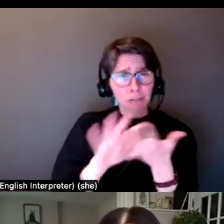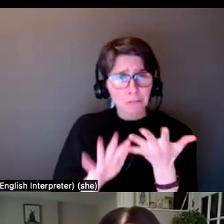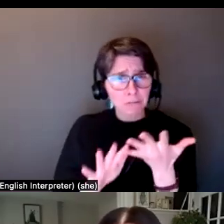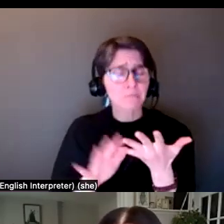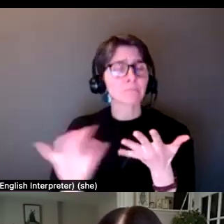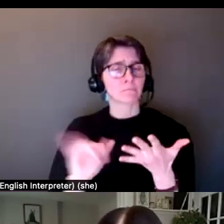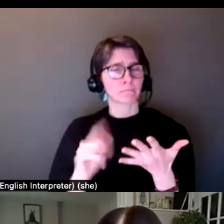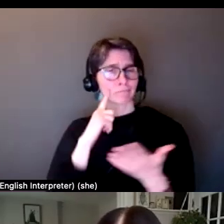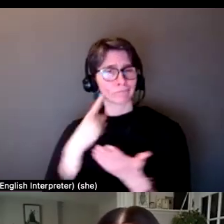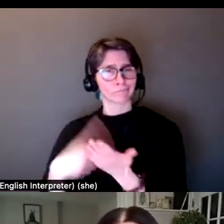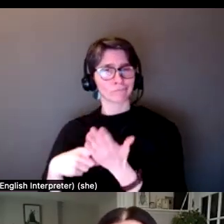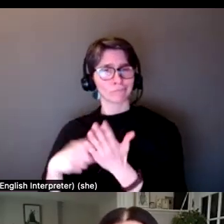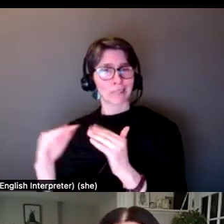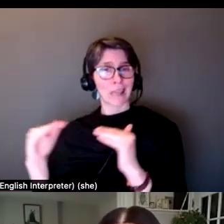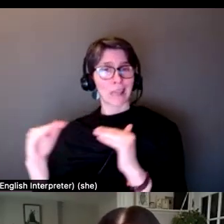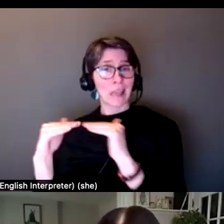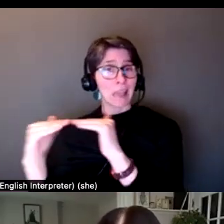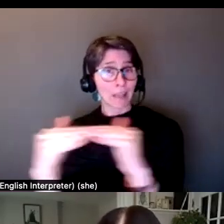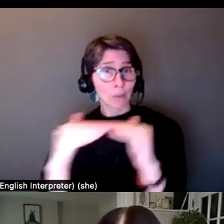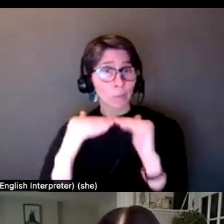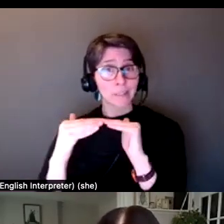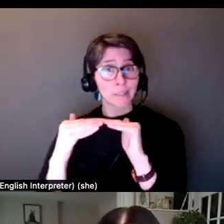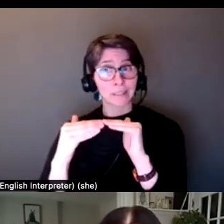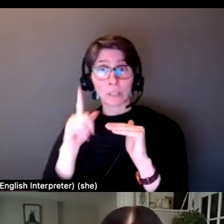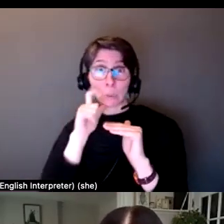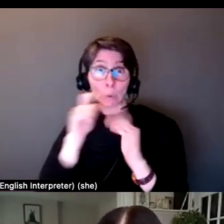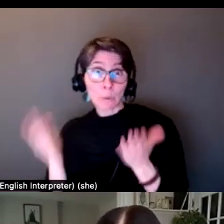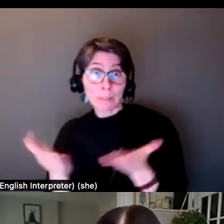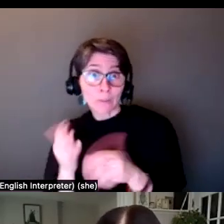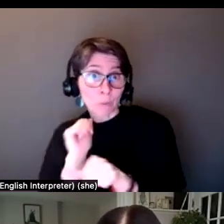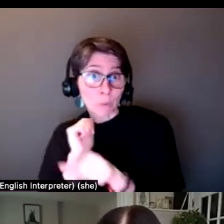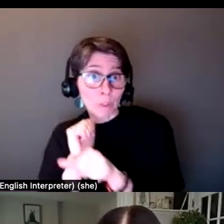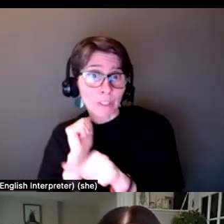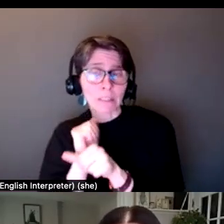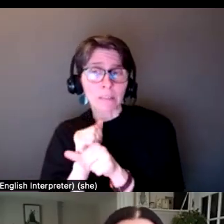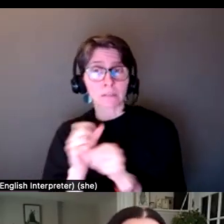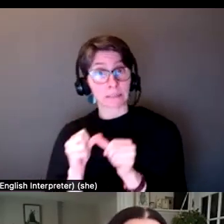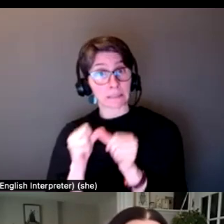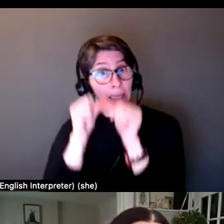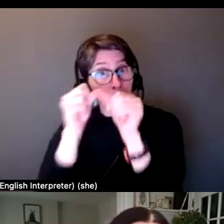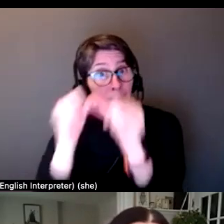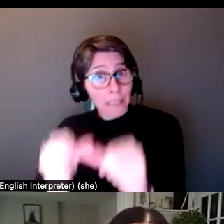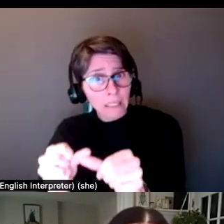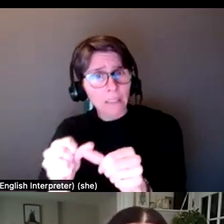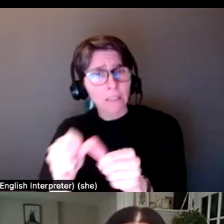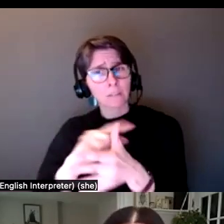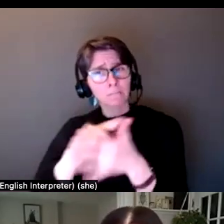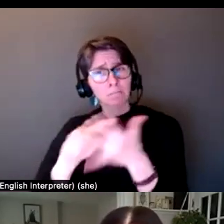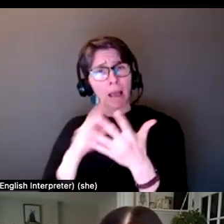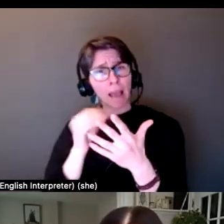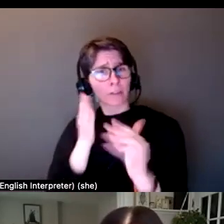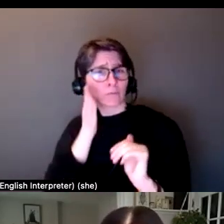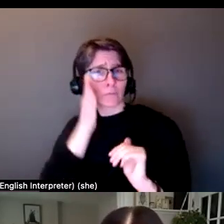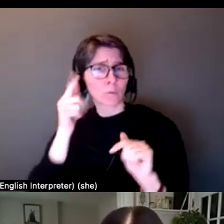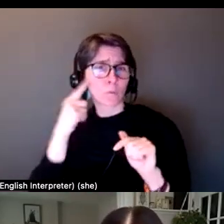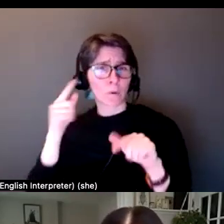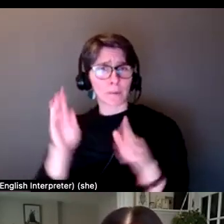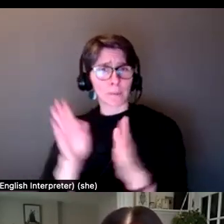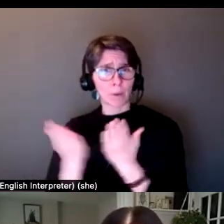about equity, representation, sustainability, and also the future of our industry as a whole,